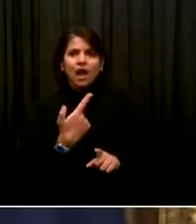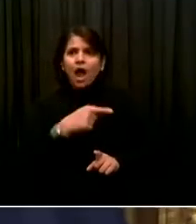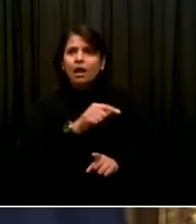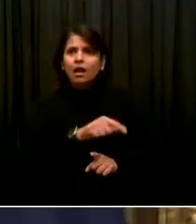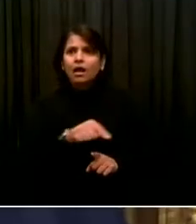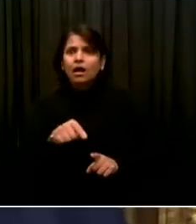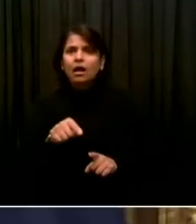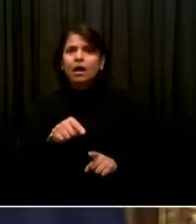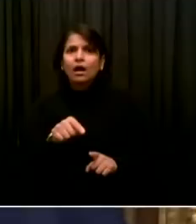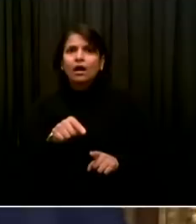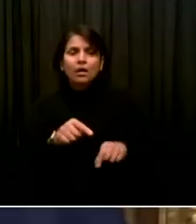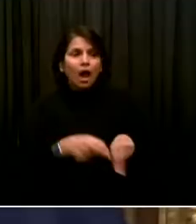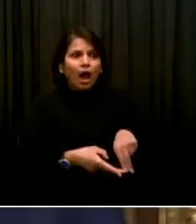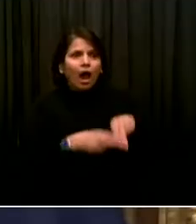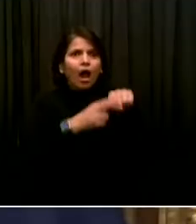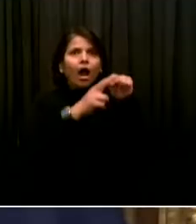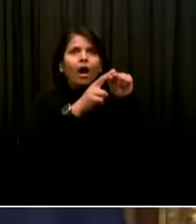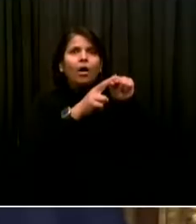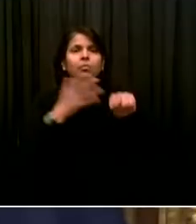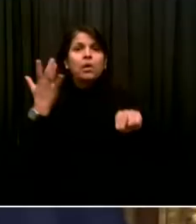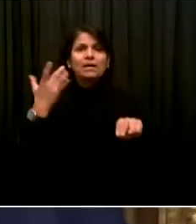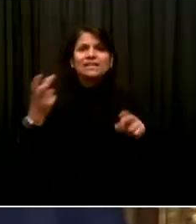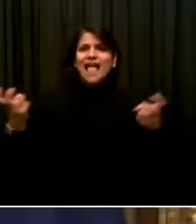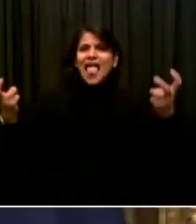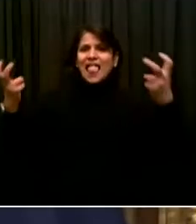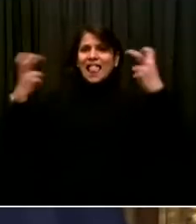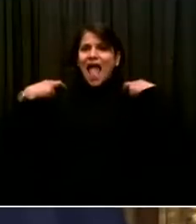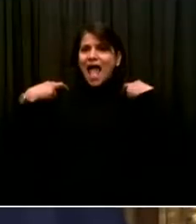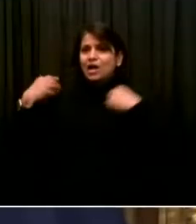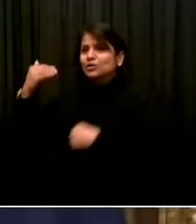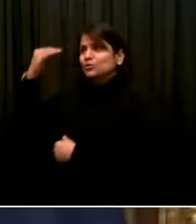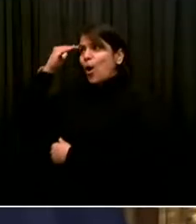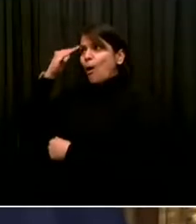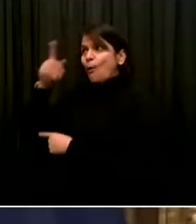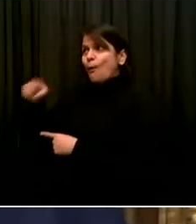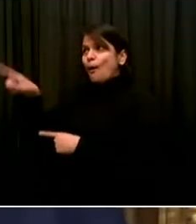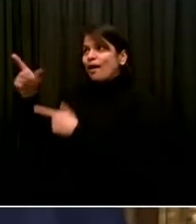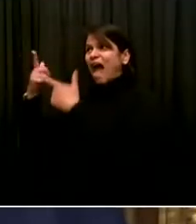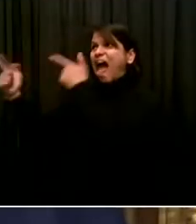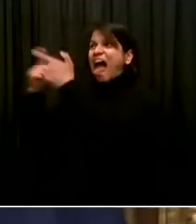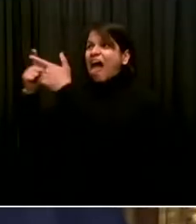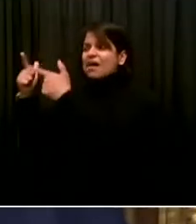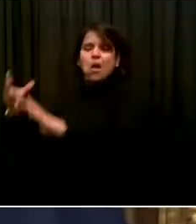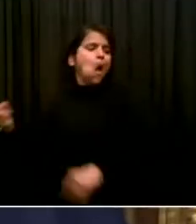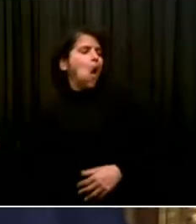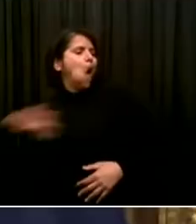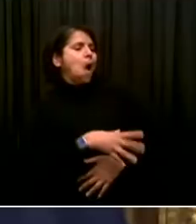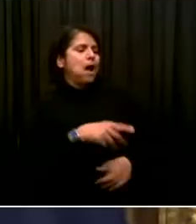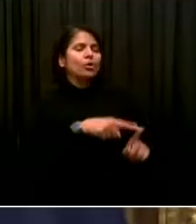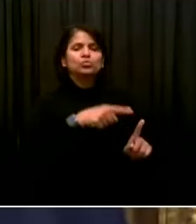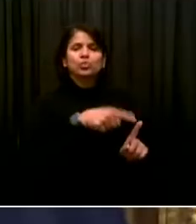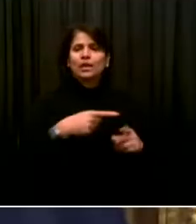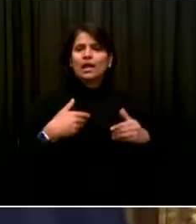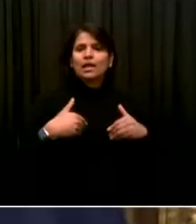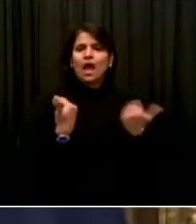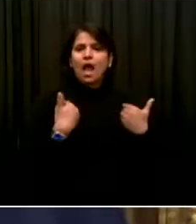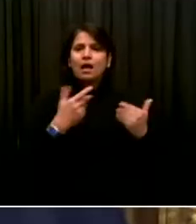CHILDREN ARE BEING USED AS PAWNS. IF A 16 OR 17